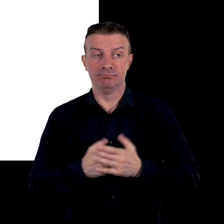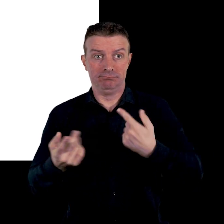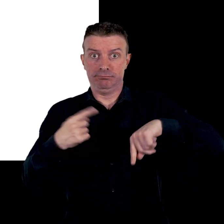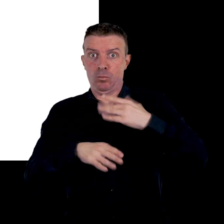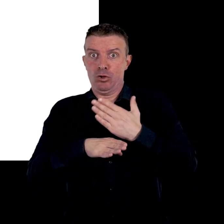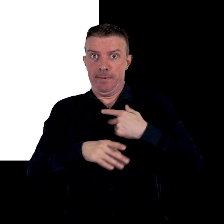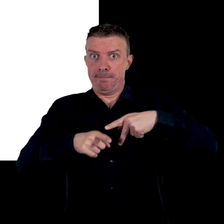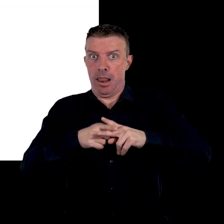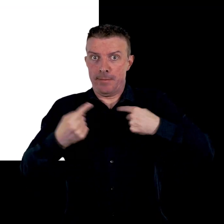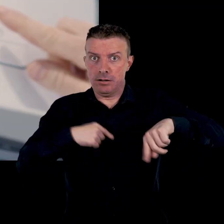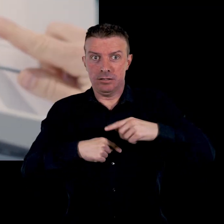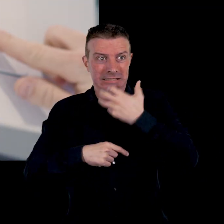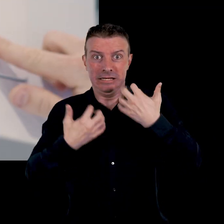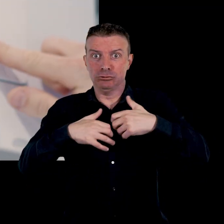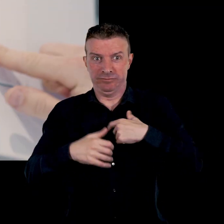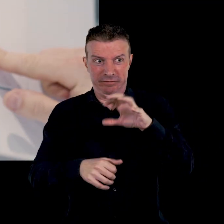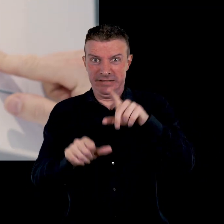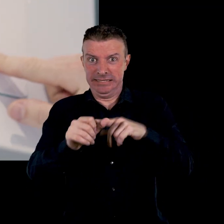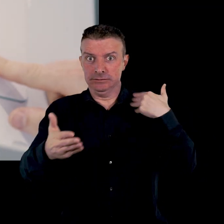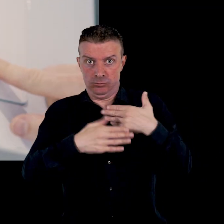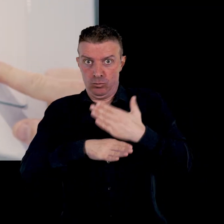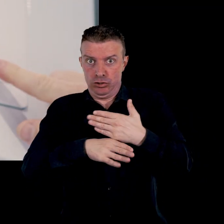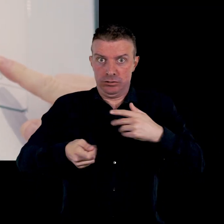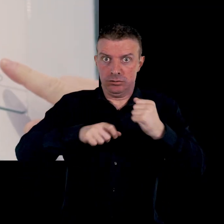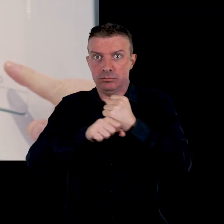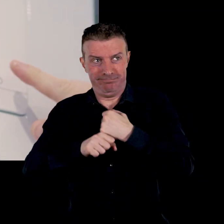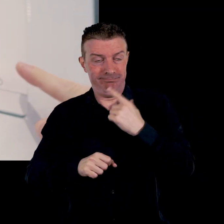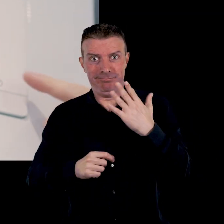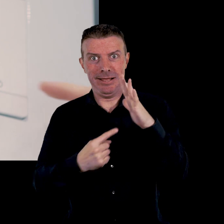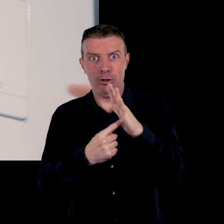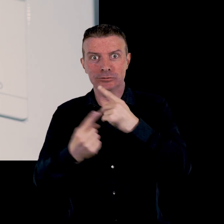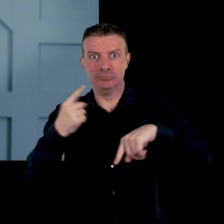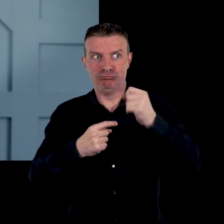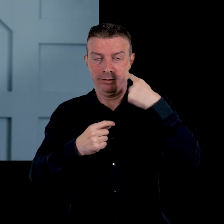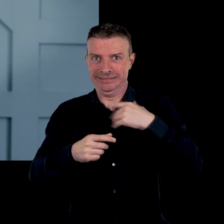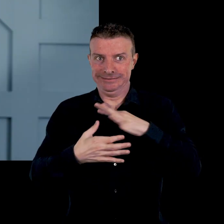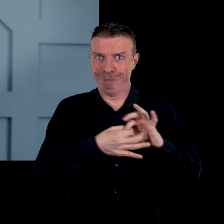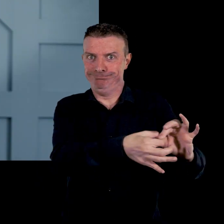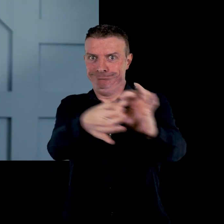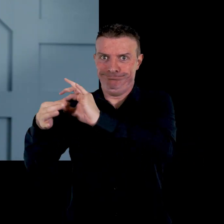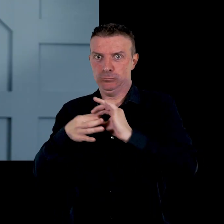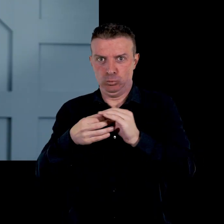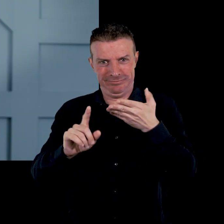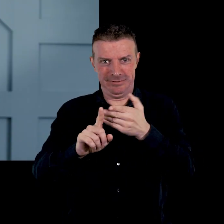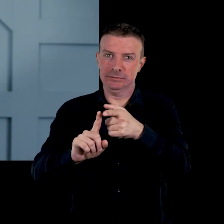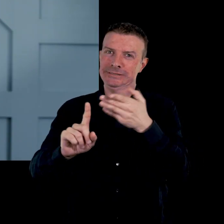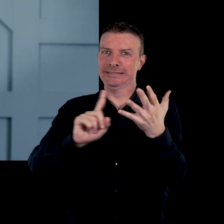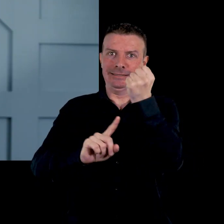We've been plumbing and heating engineers for the last 15 years, and I think it's very important that everybody contributes